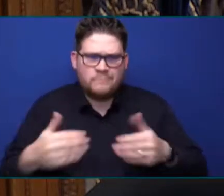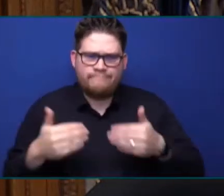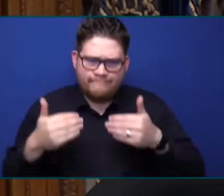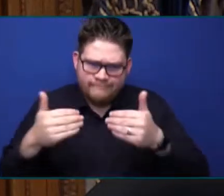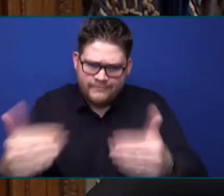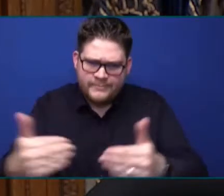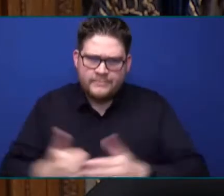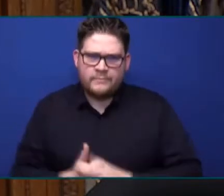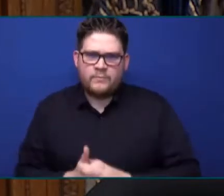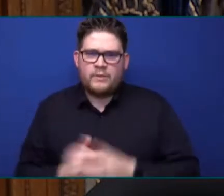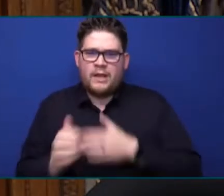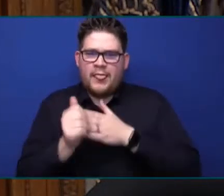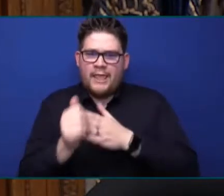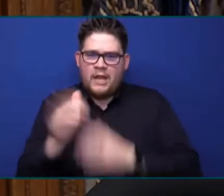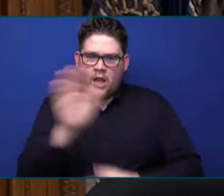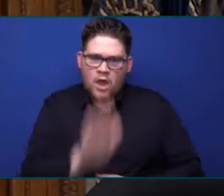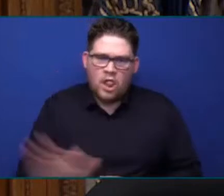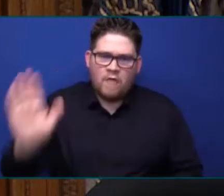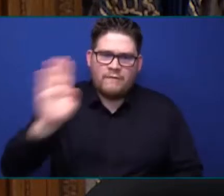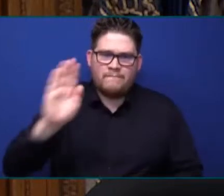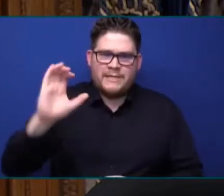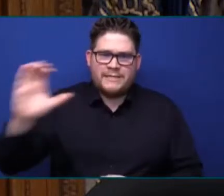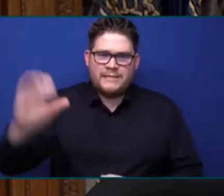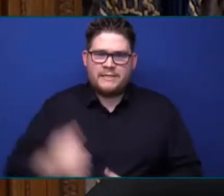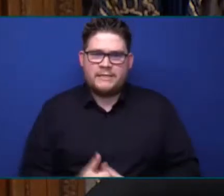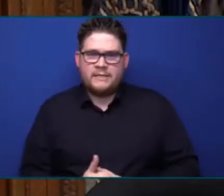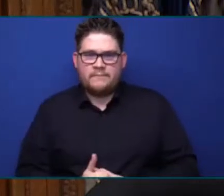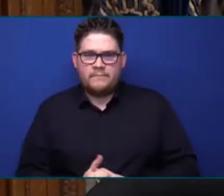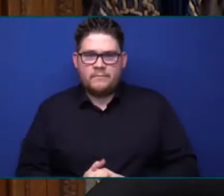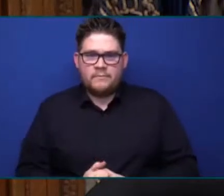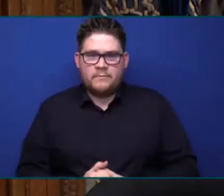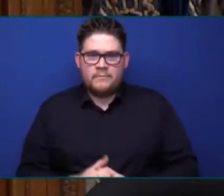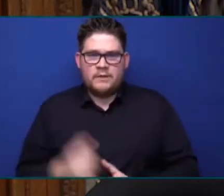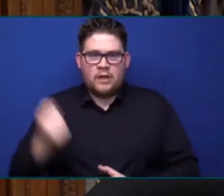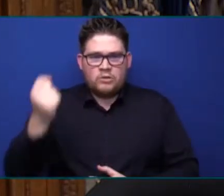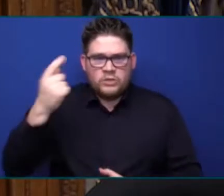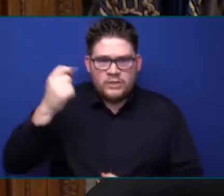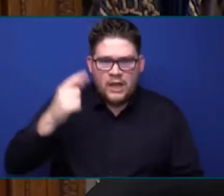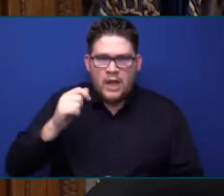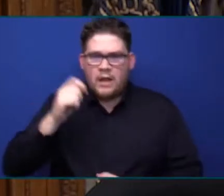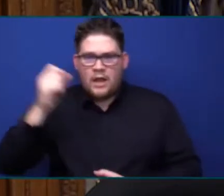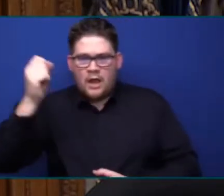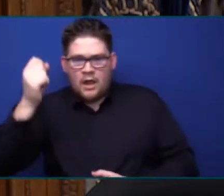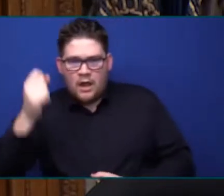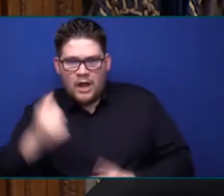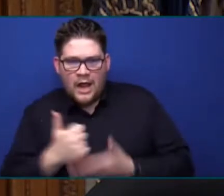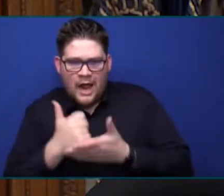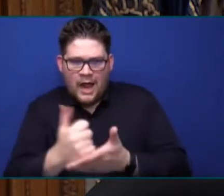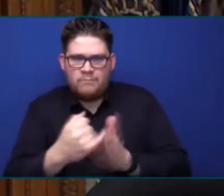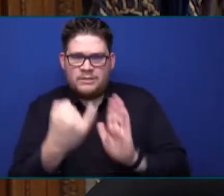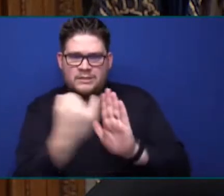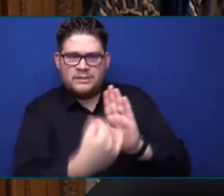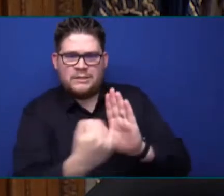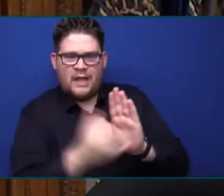insight has helped shape the bill before us today. Membership comprises of people with disabilities,